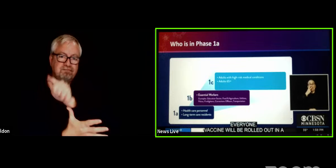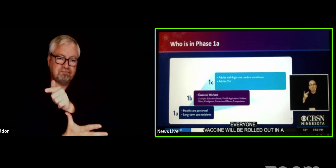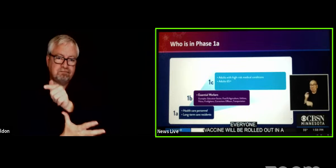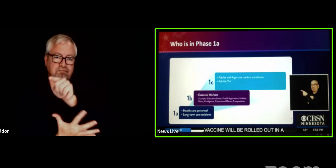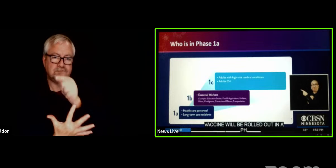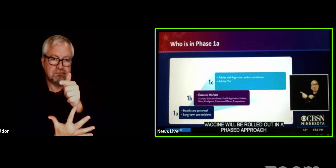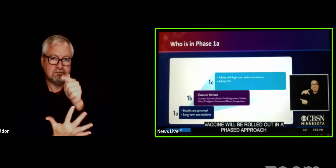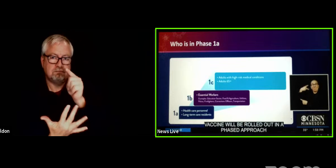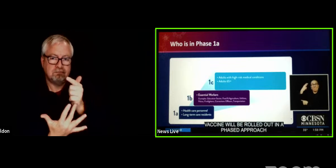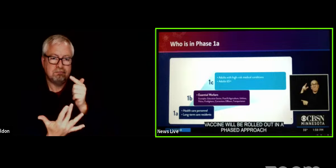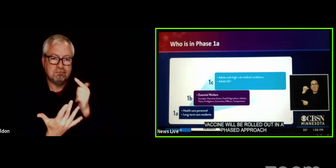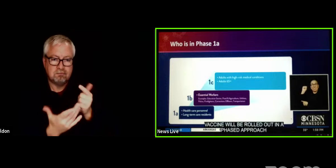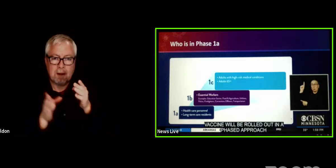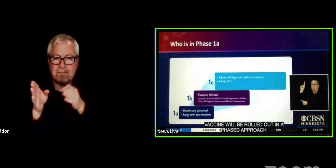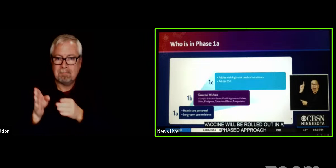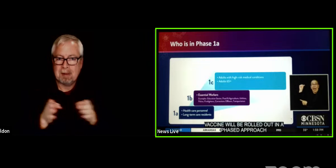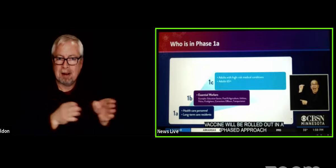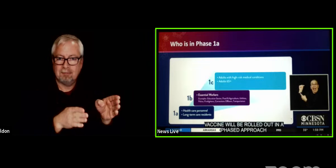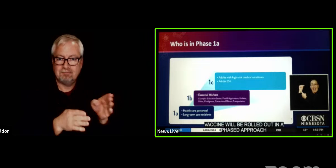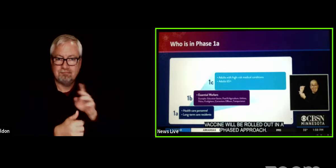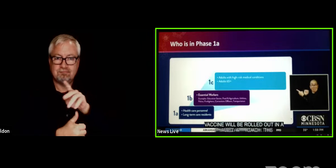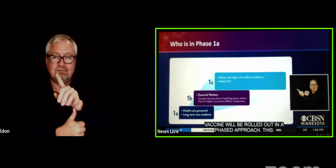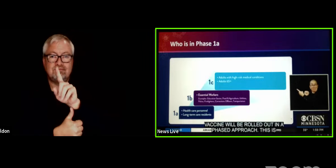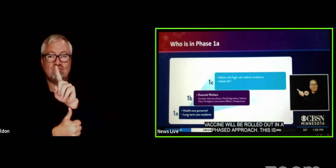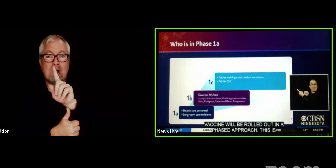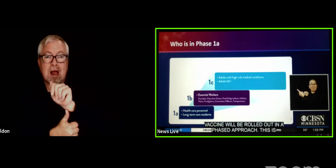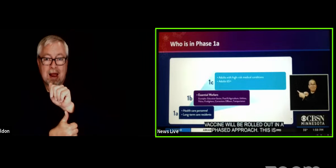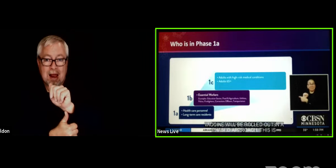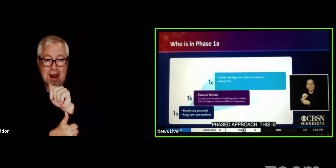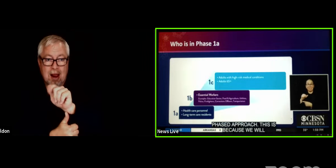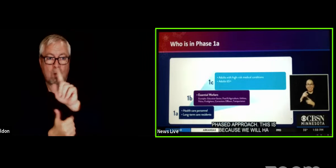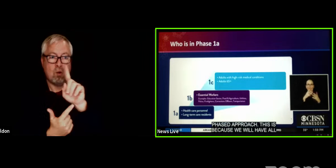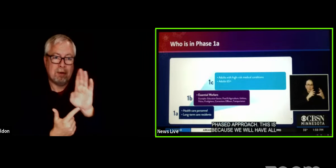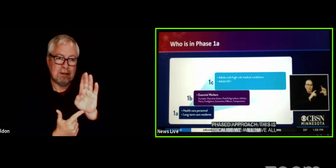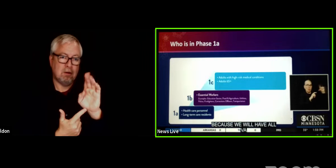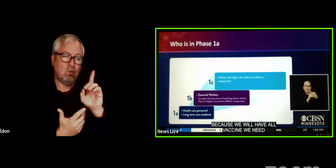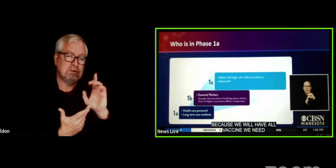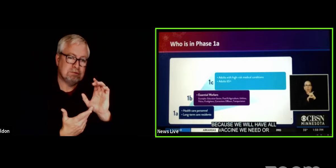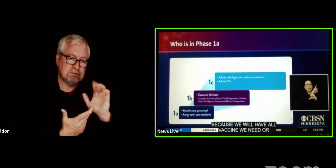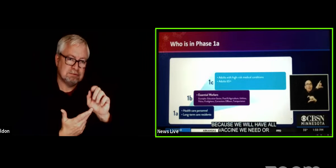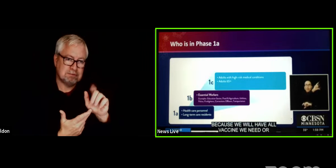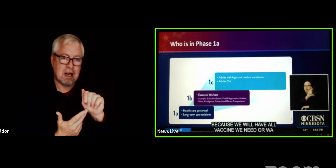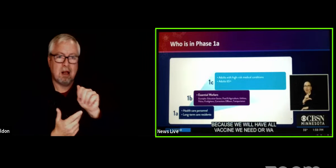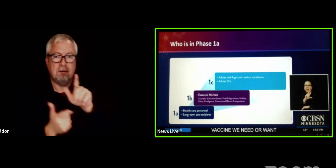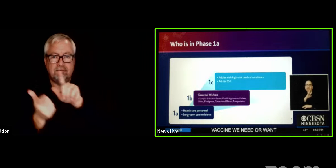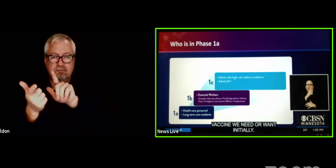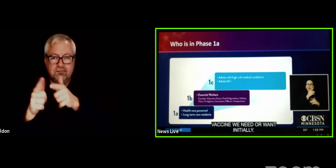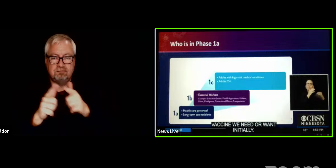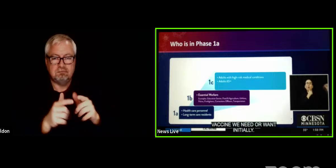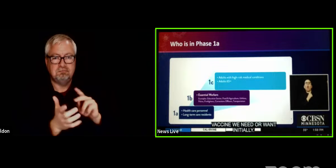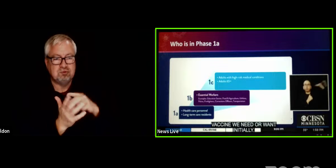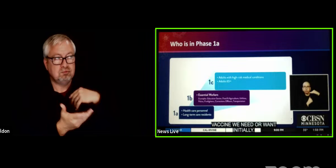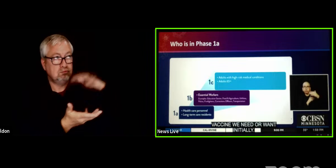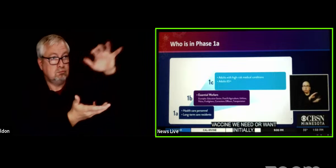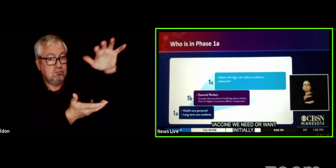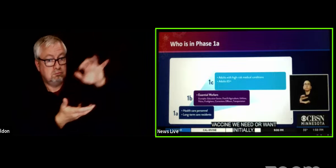WANT INITIALLY. SO AS MORE VACCINE BECOMES PRODUCED, THEN WE CAN INCREASE THE PEOPLE WHO ARE